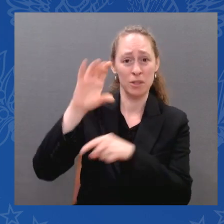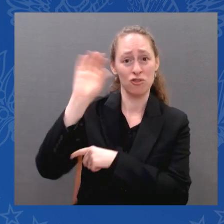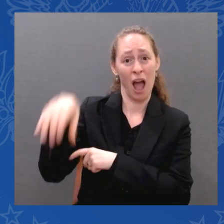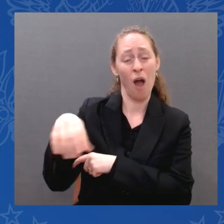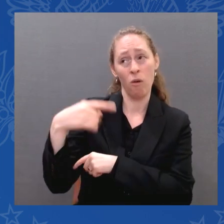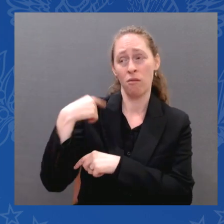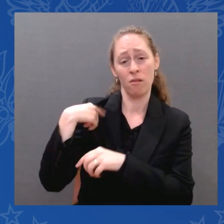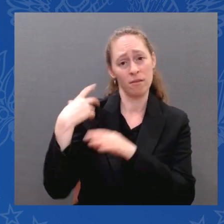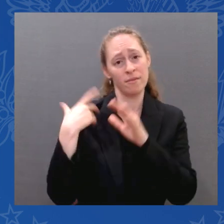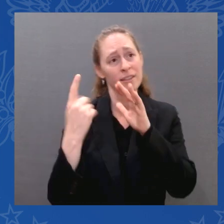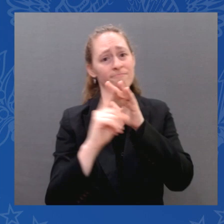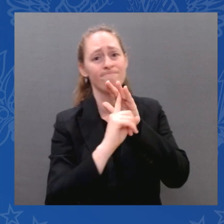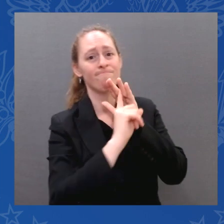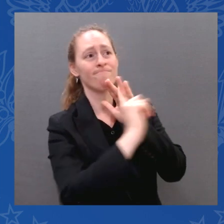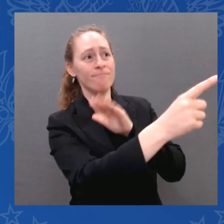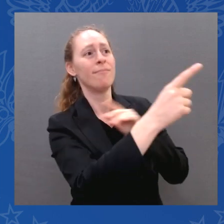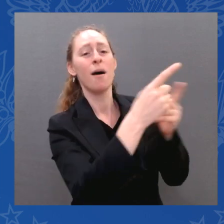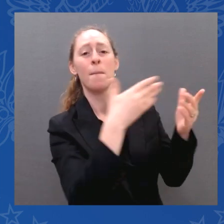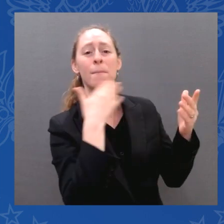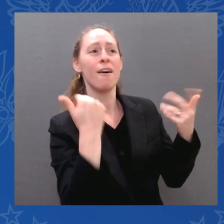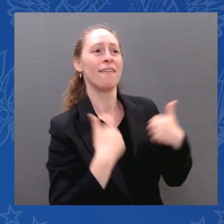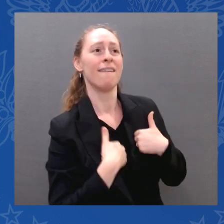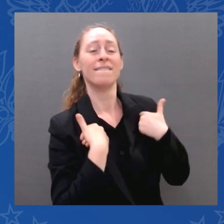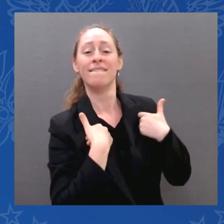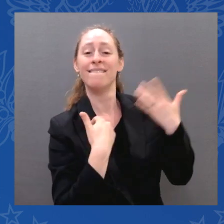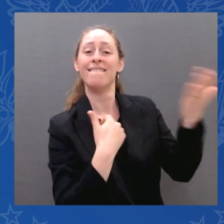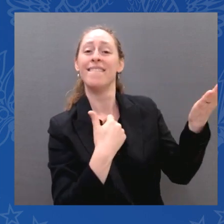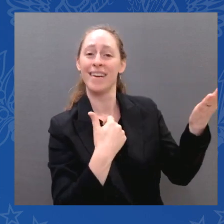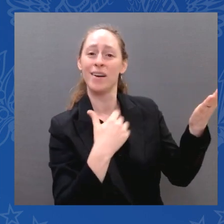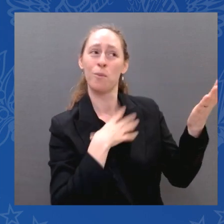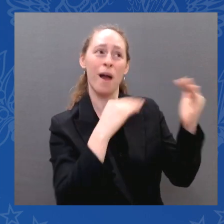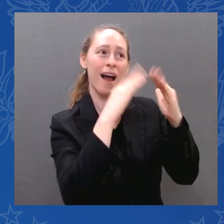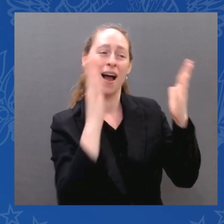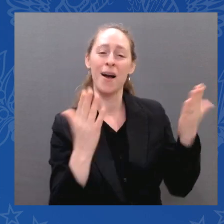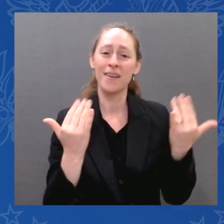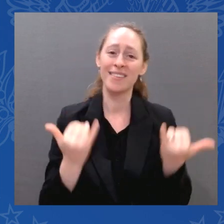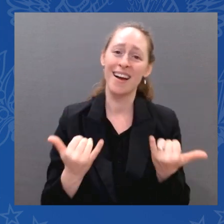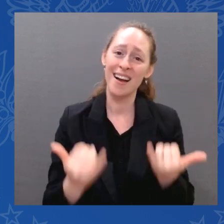Yes. Where she is. Standing with the vice president,